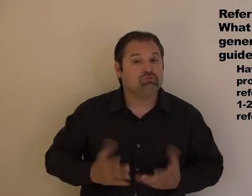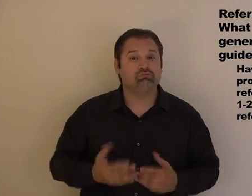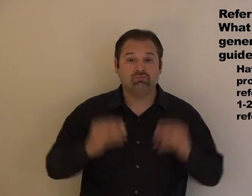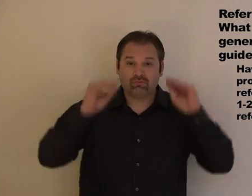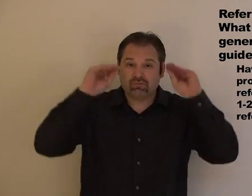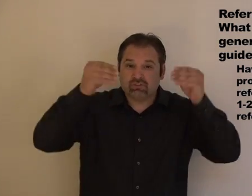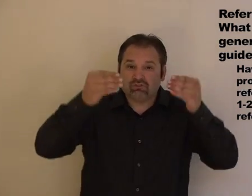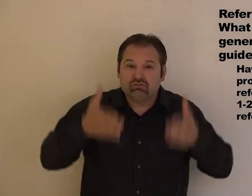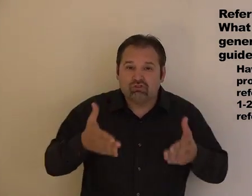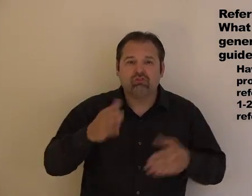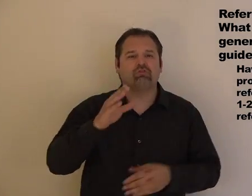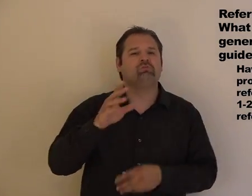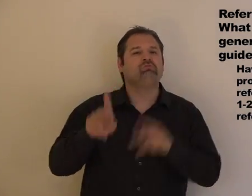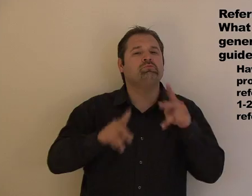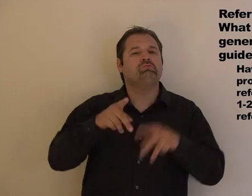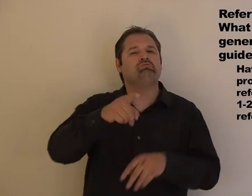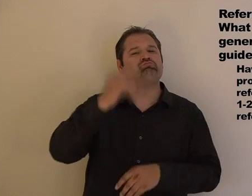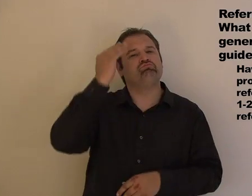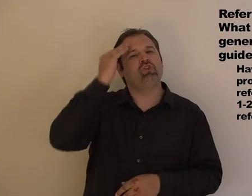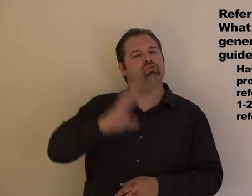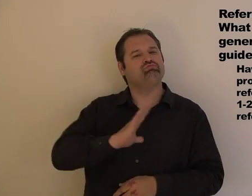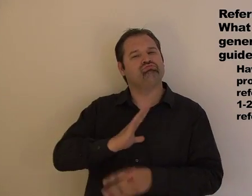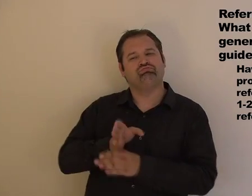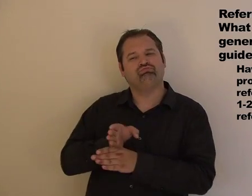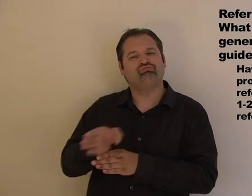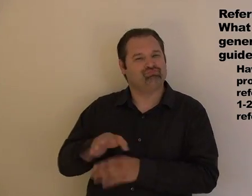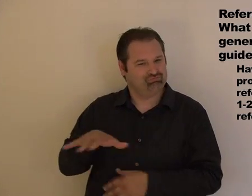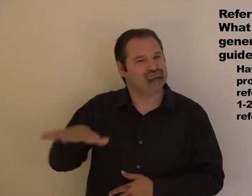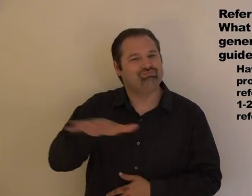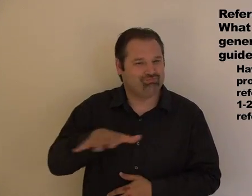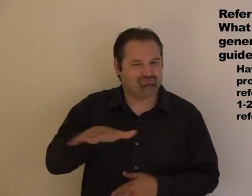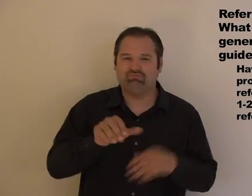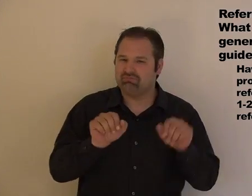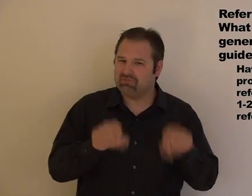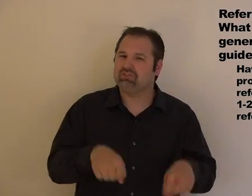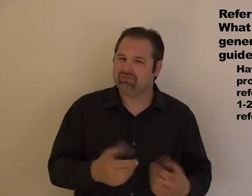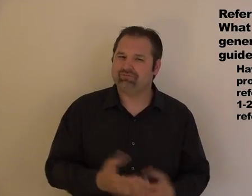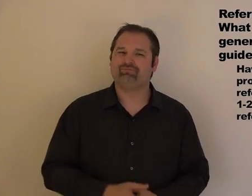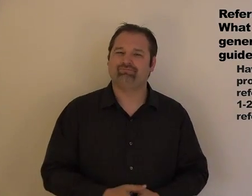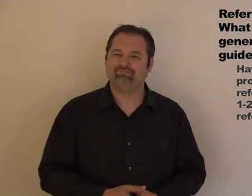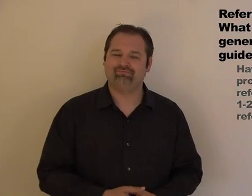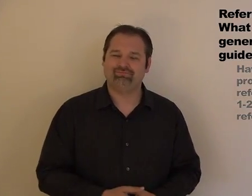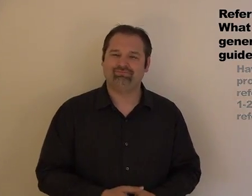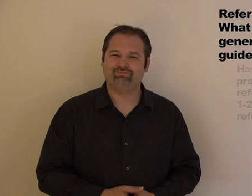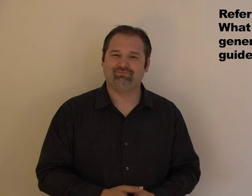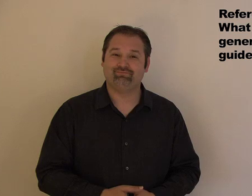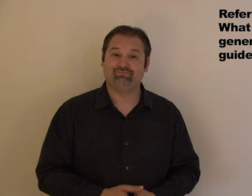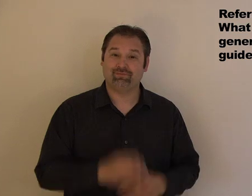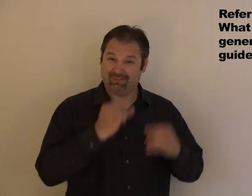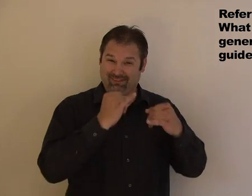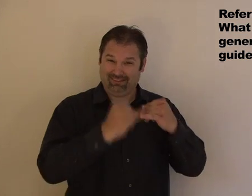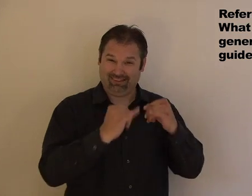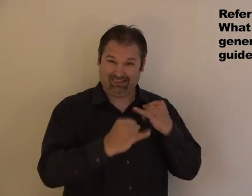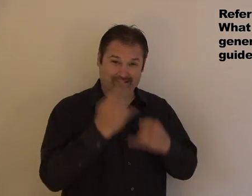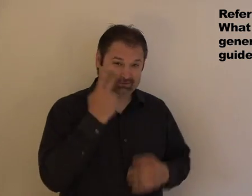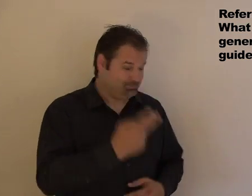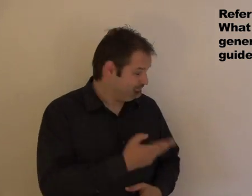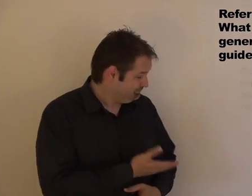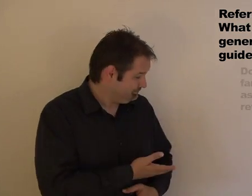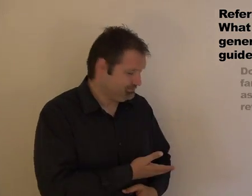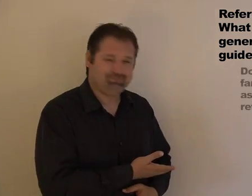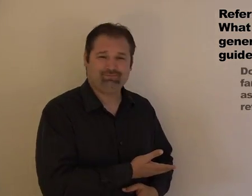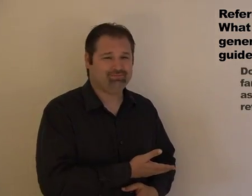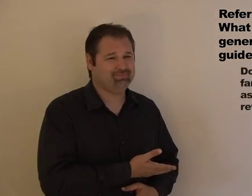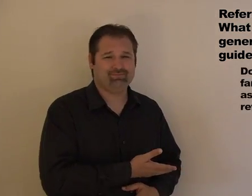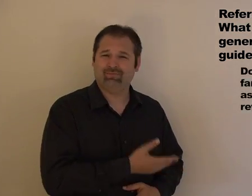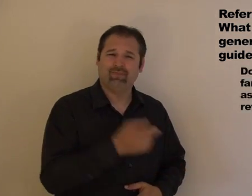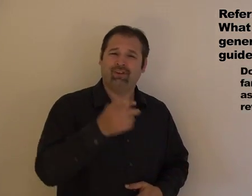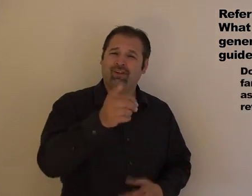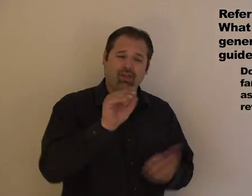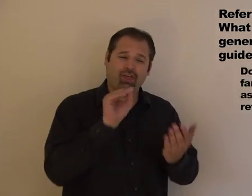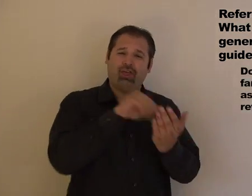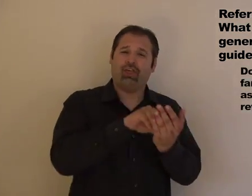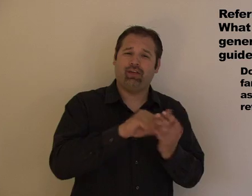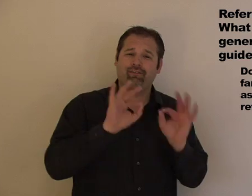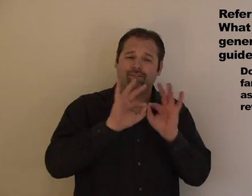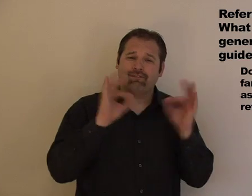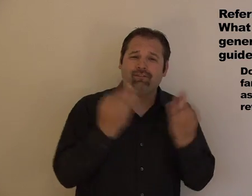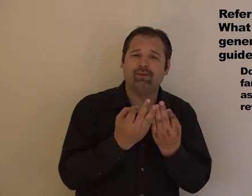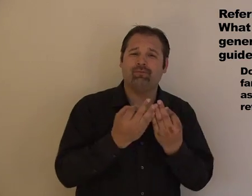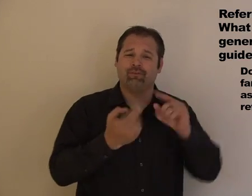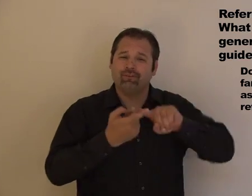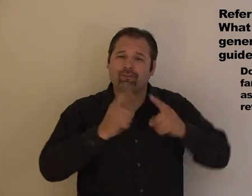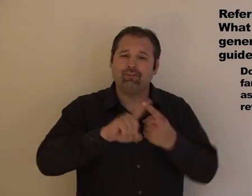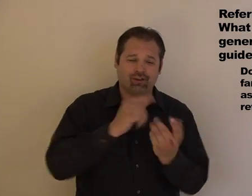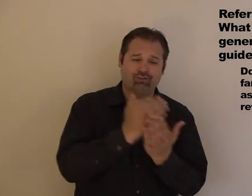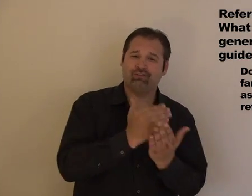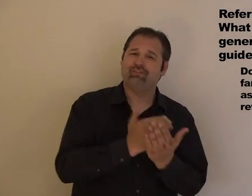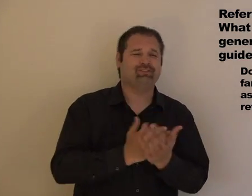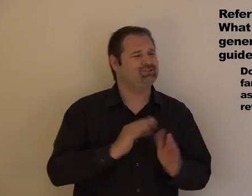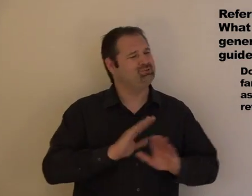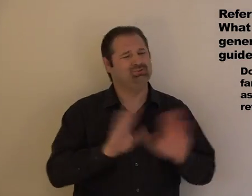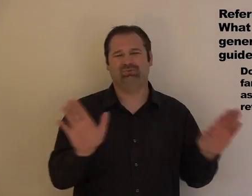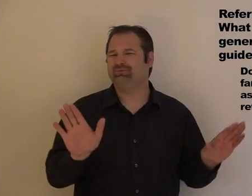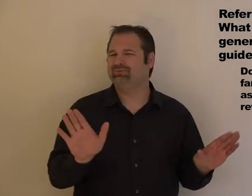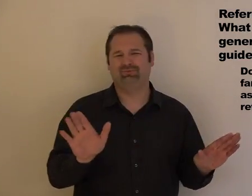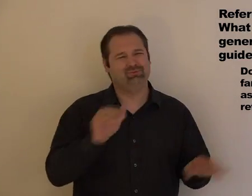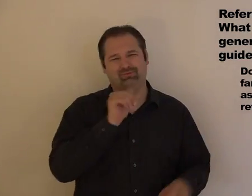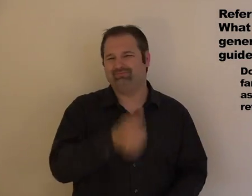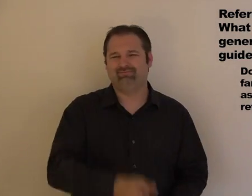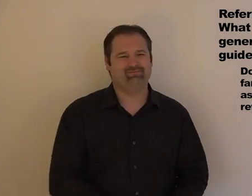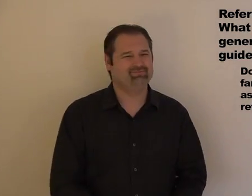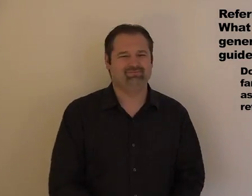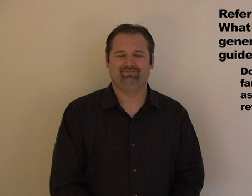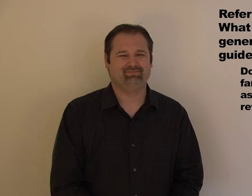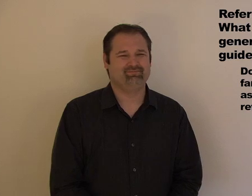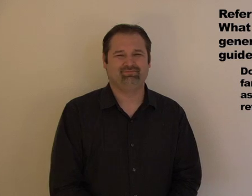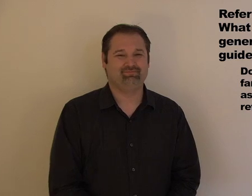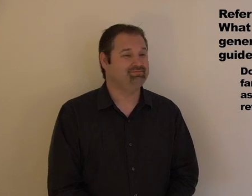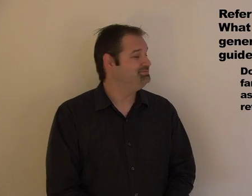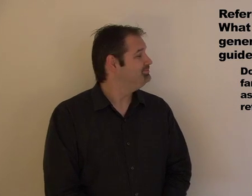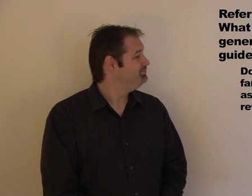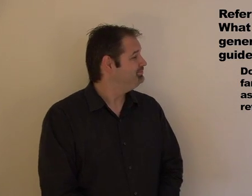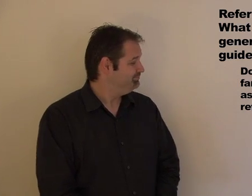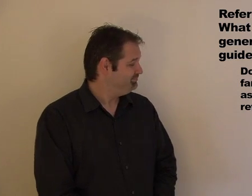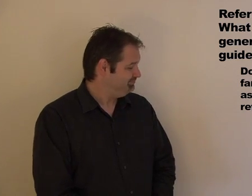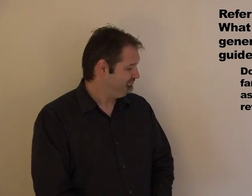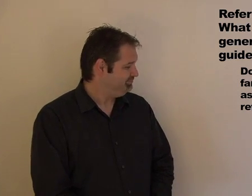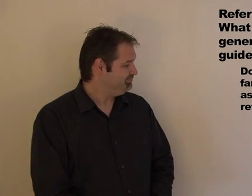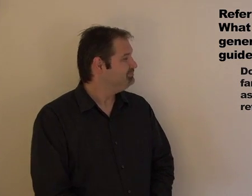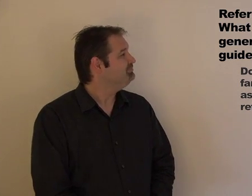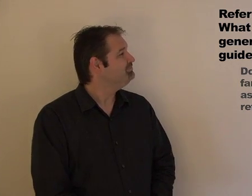And, finally, do not list family or friends as personal references.